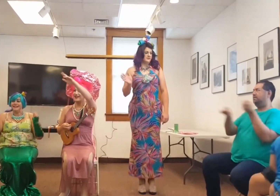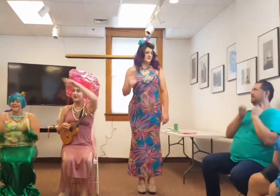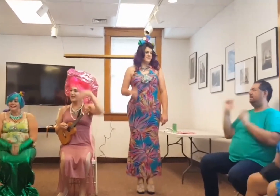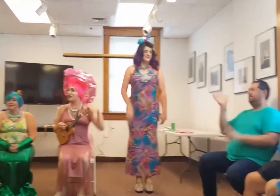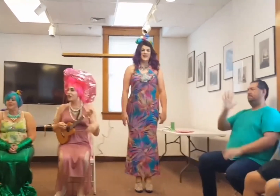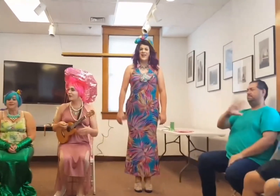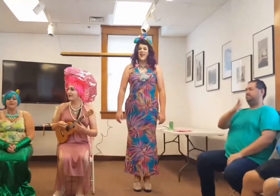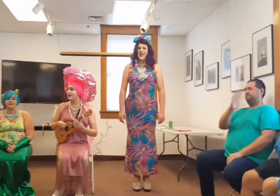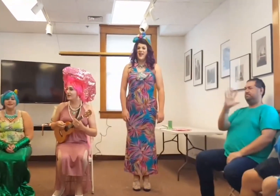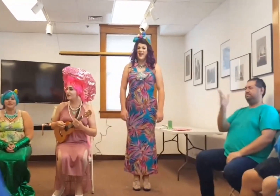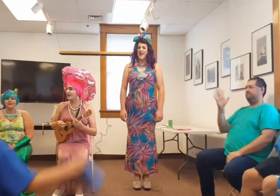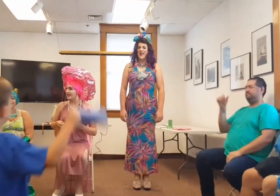Make sure you remember your squid!